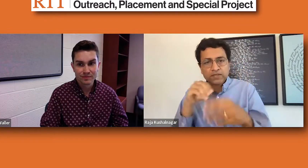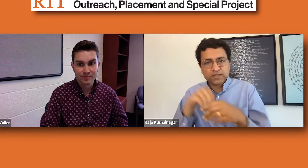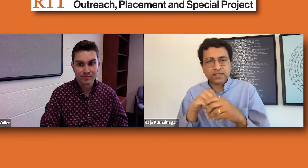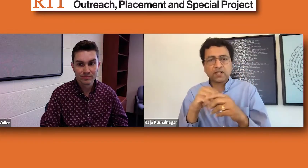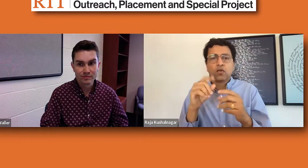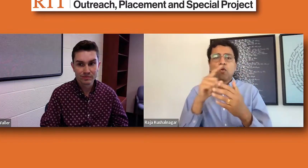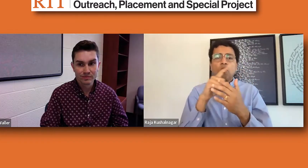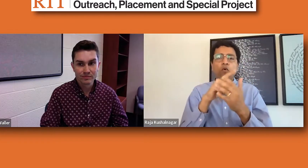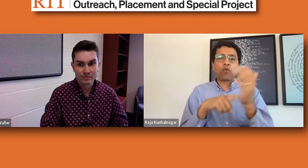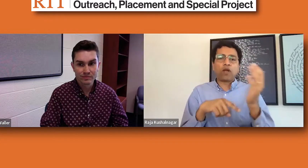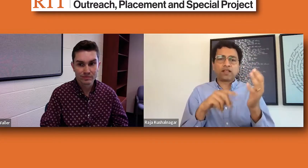Right?